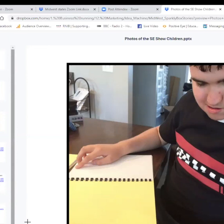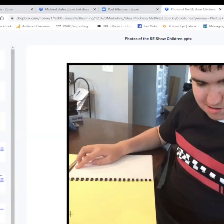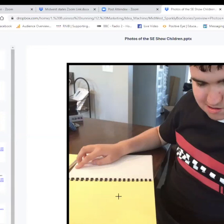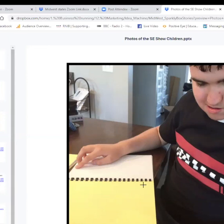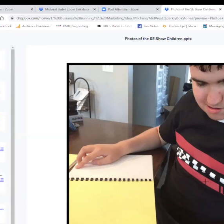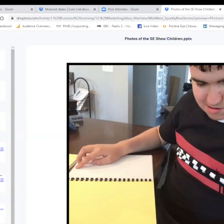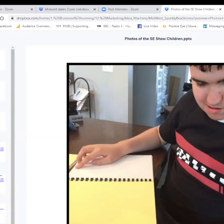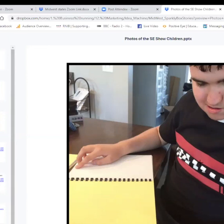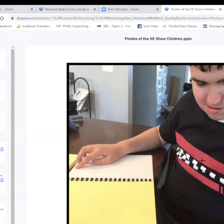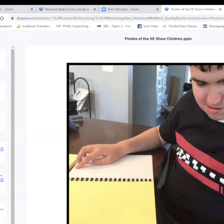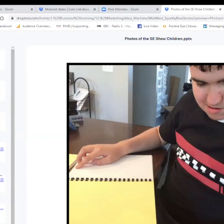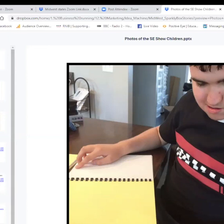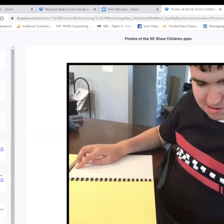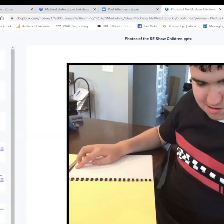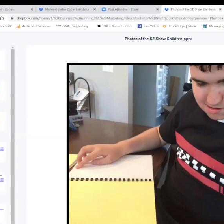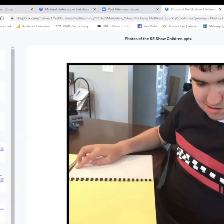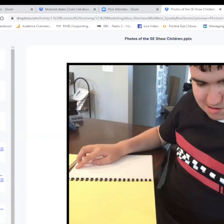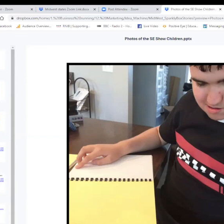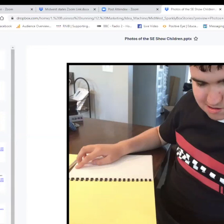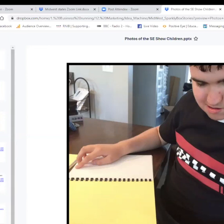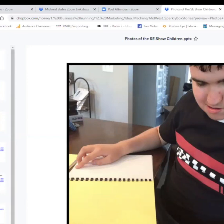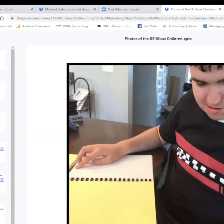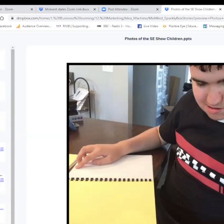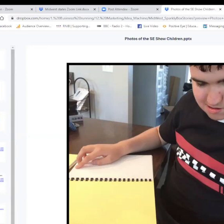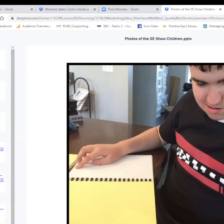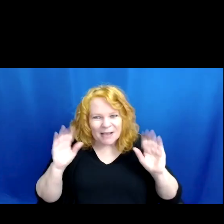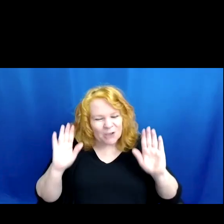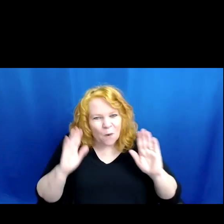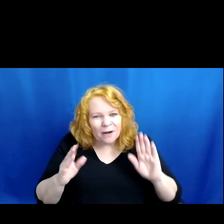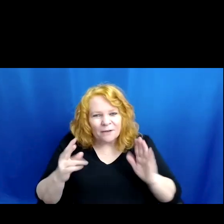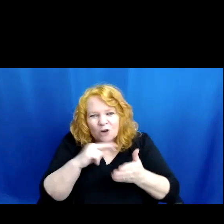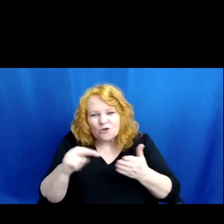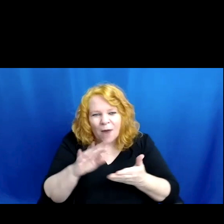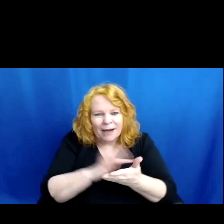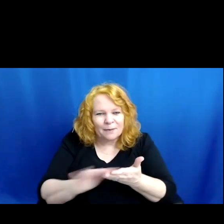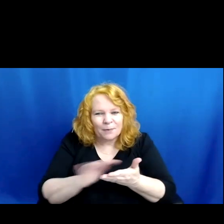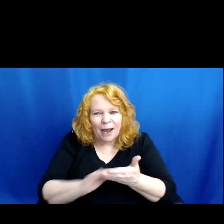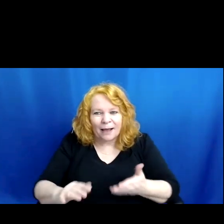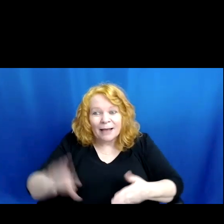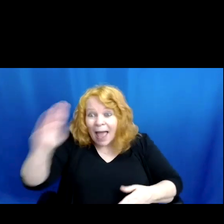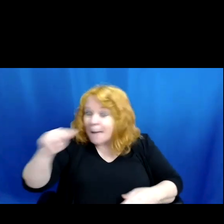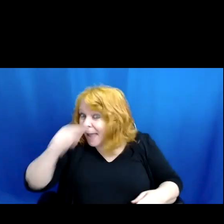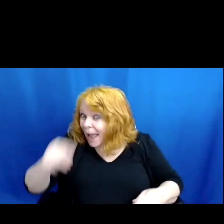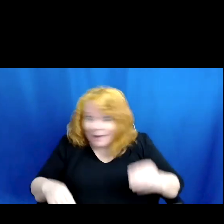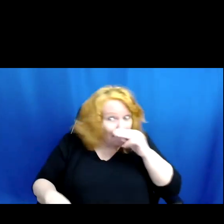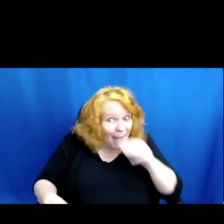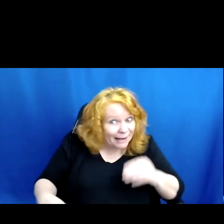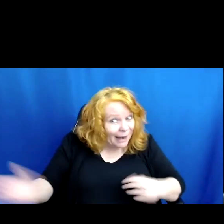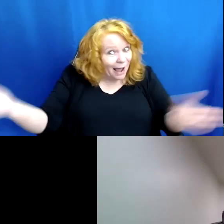Amazing Liam, so super proud you to know you have read that in Braille. Okay Megan, Megan come in Megan.